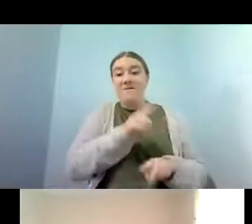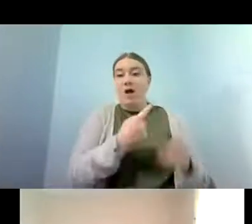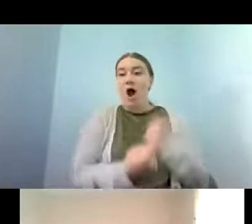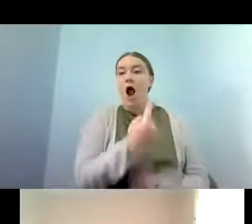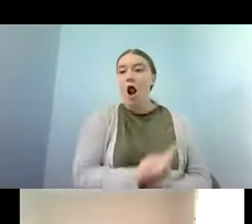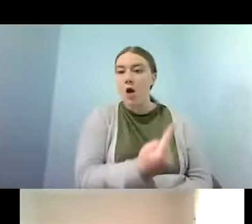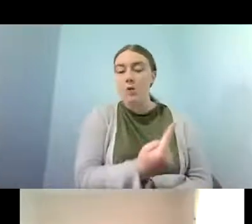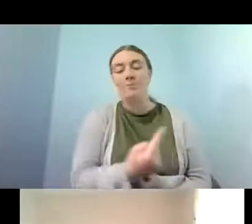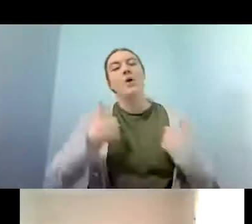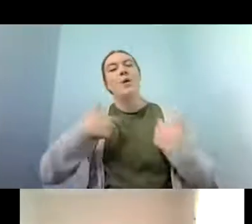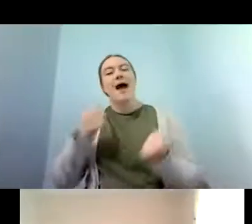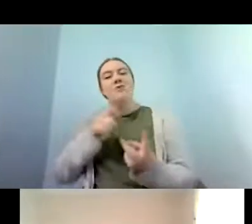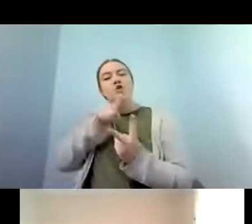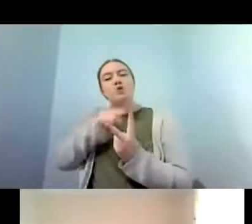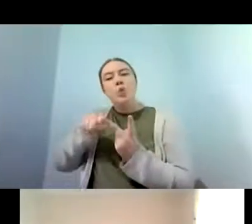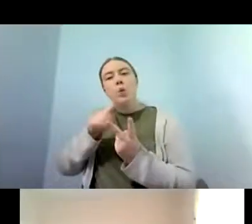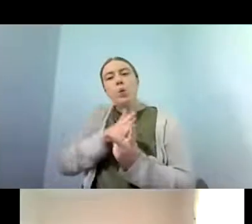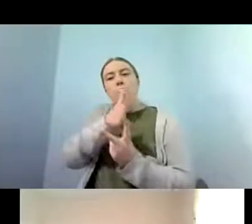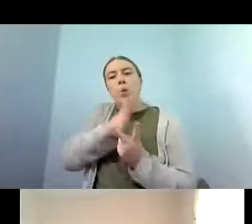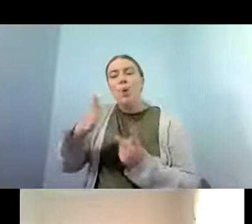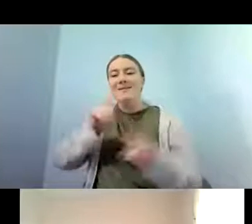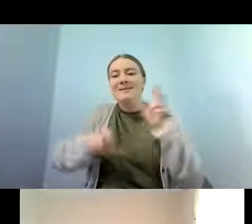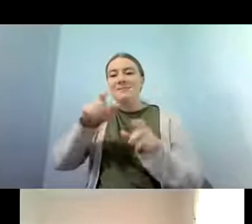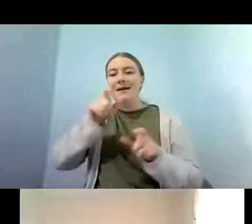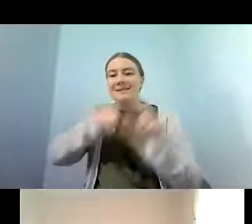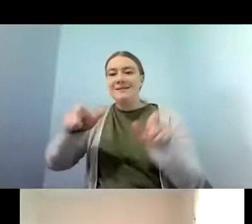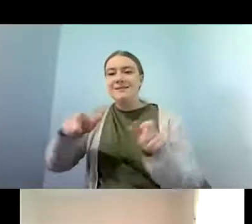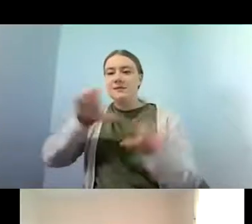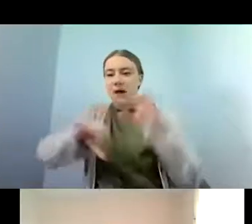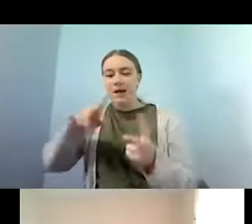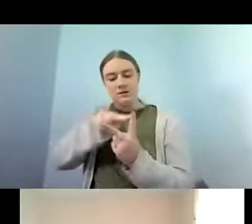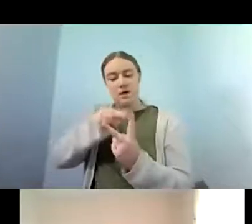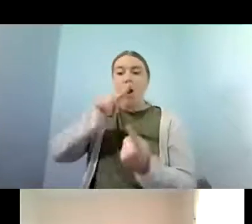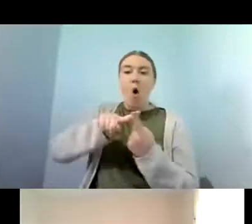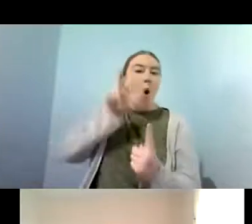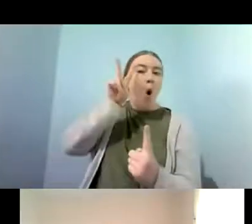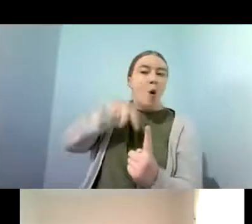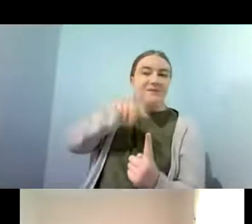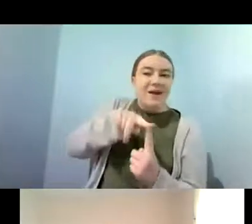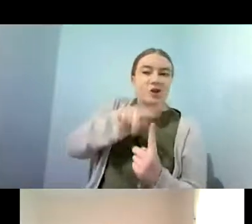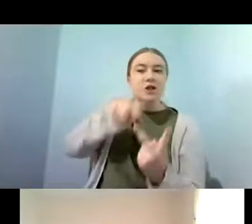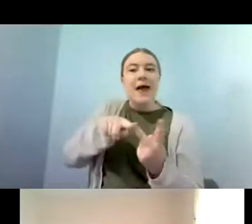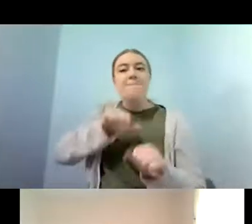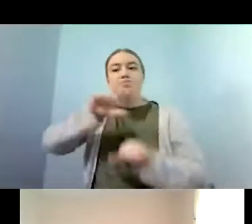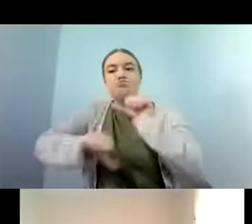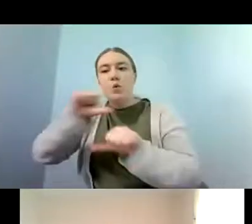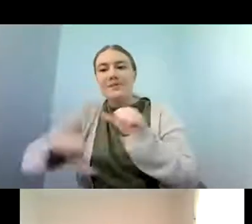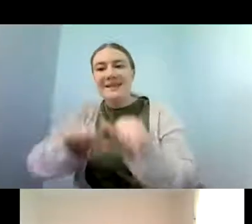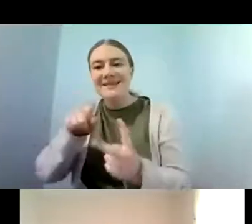that we refer to observation and processing so observation and is exactly how it sounds